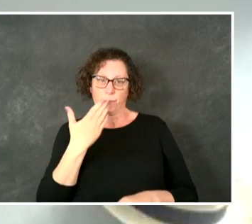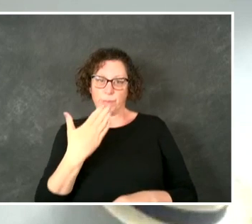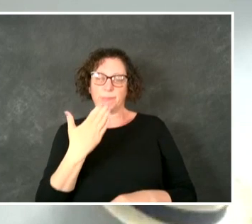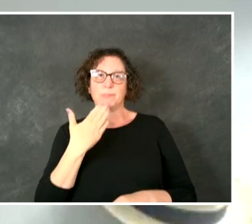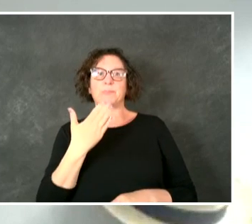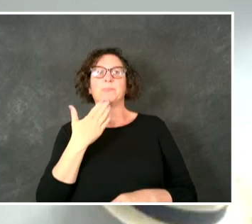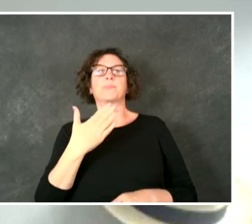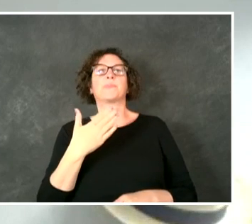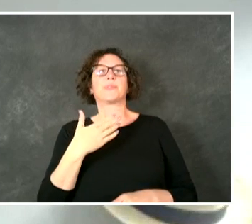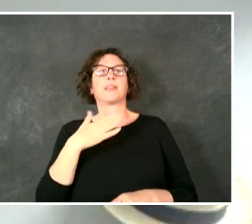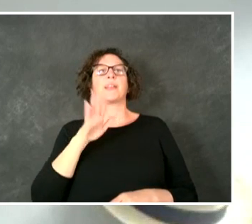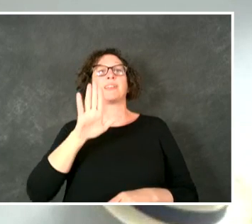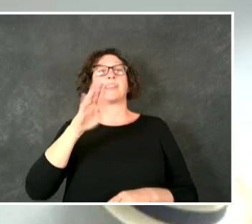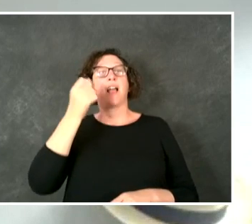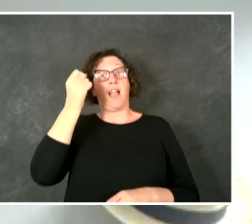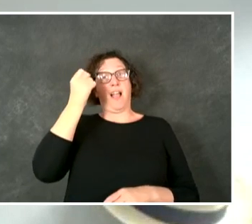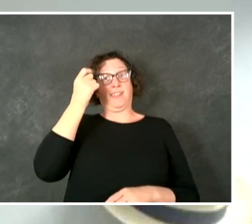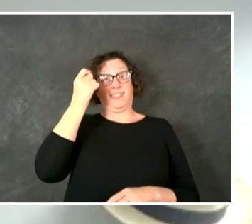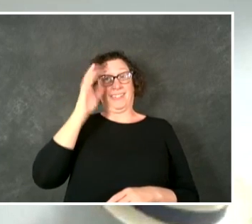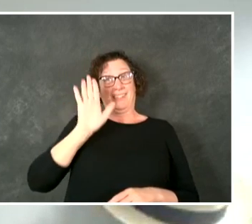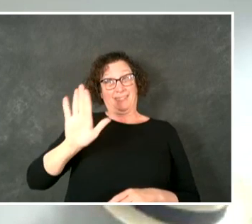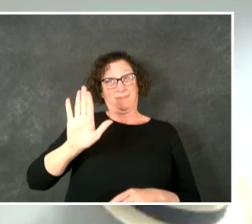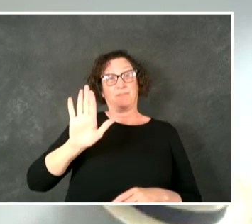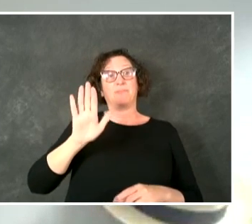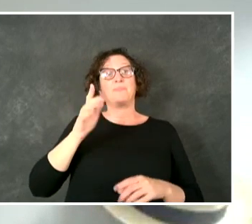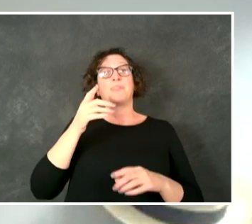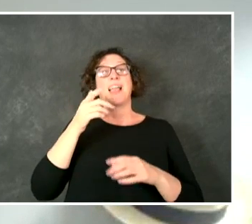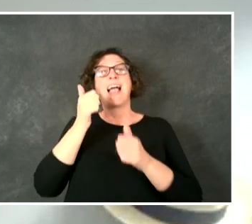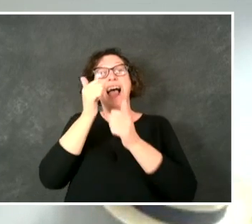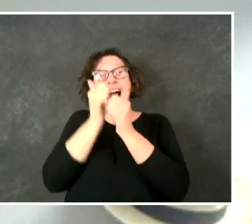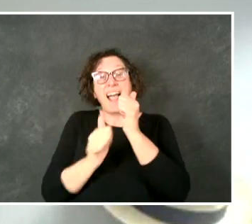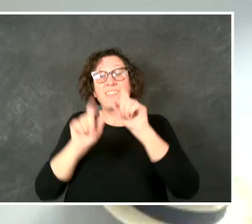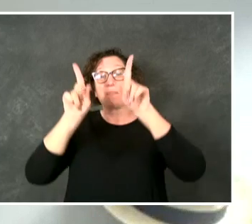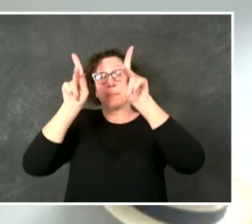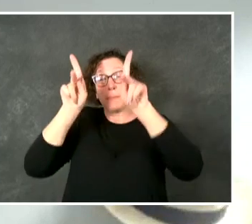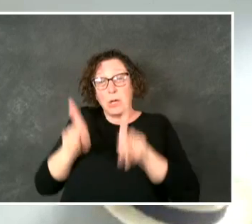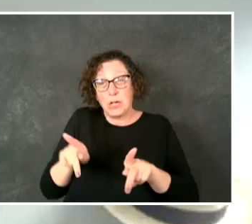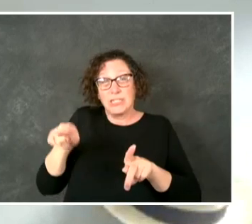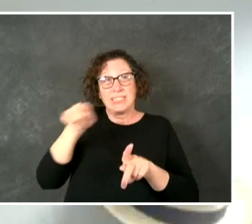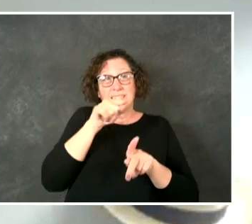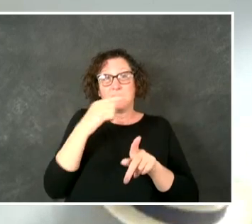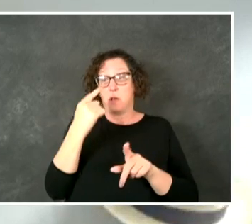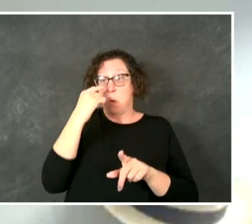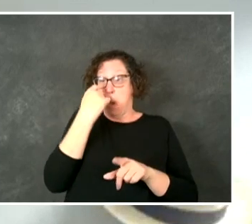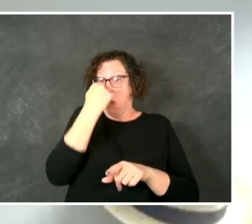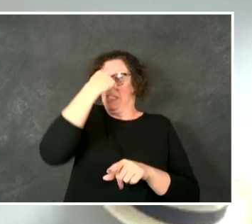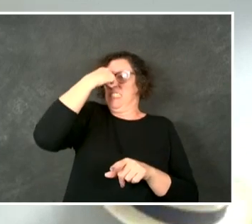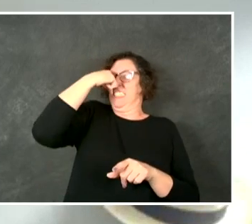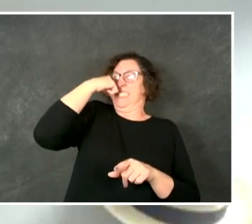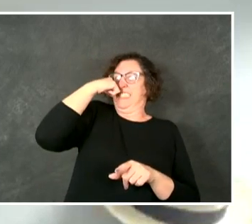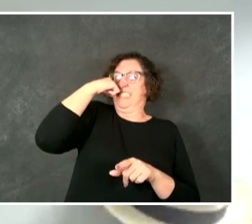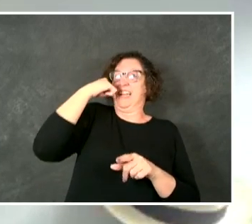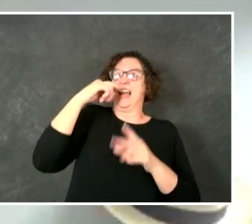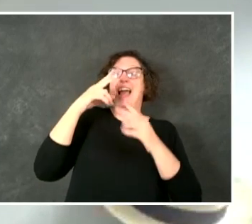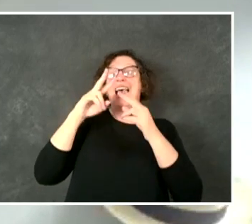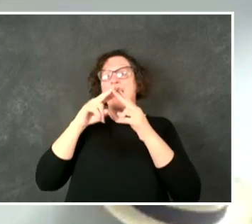EVERYONE WHO HAS THE NASAL CULTURE DONE UP THERE NOSE ALMOST